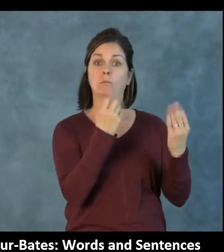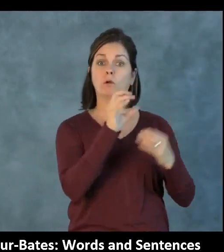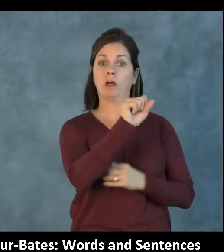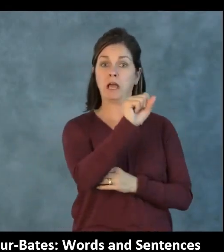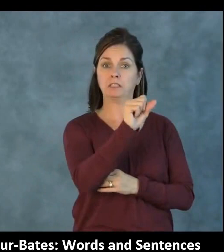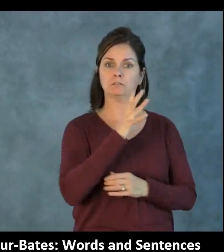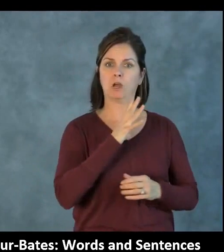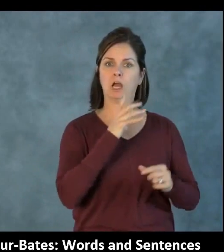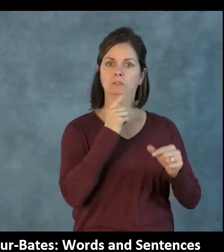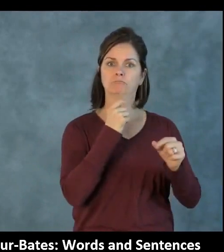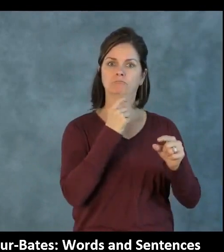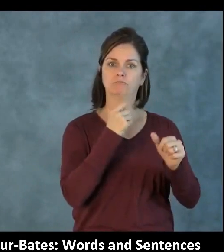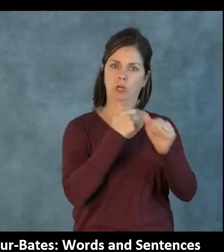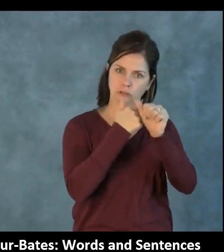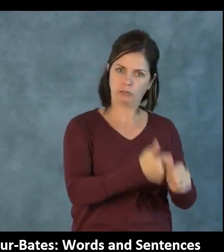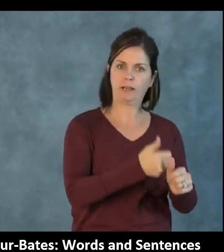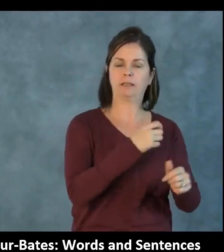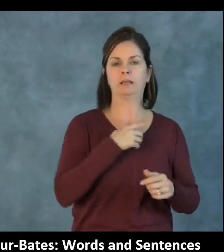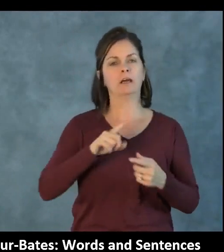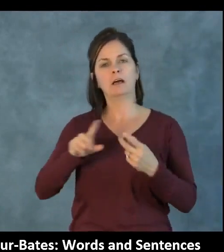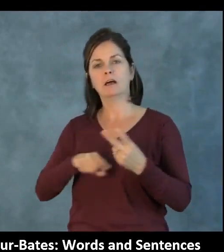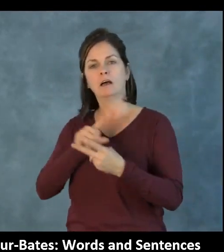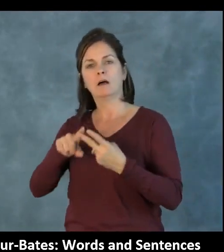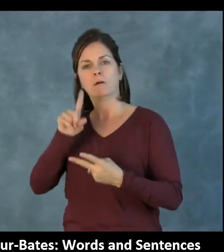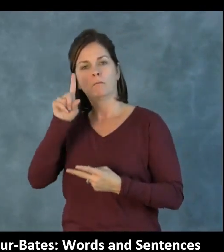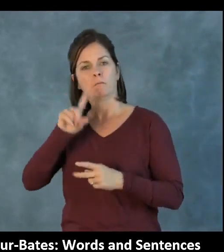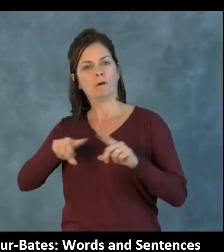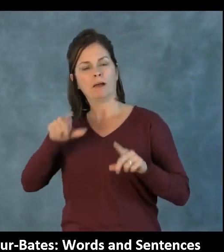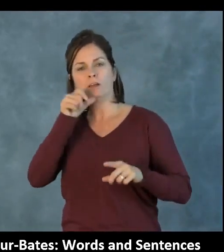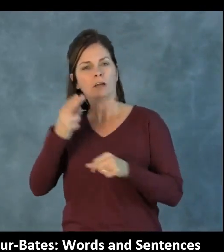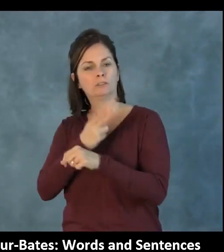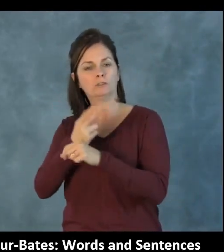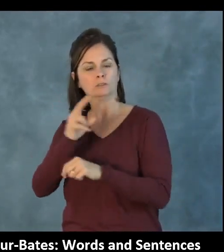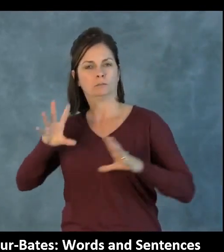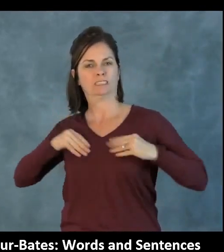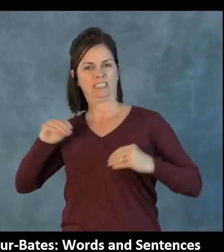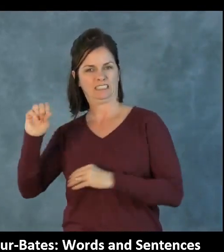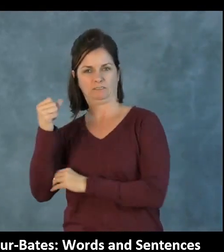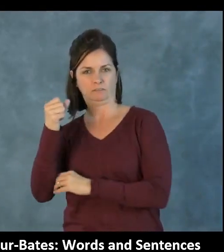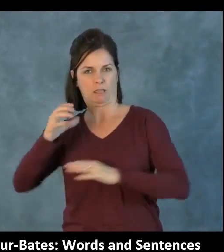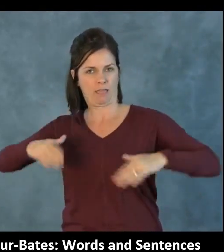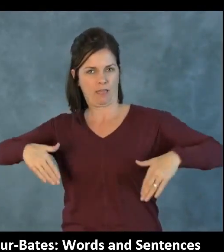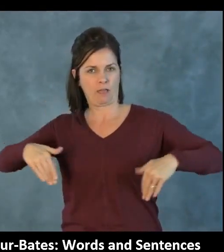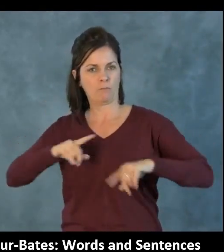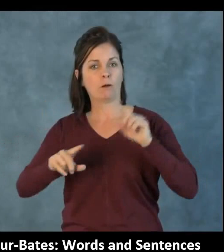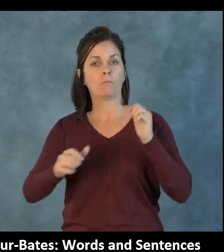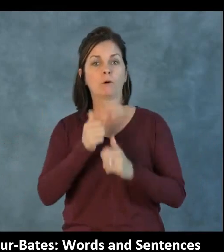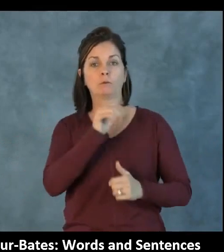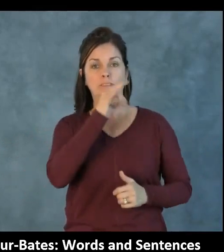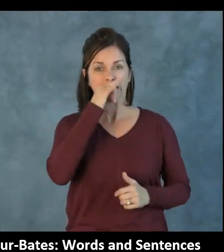However, he's not producing the Possessive form yet and most children his age were.